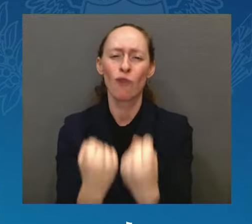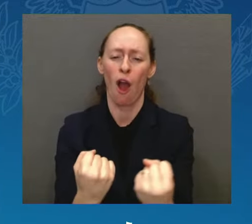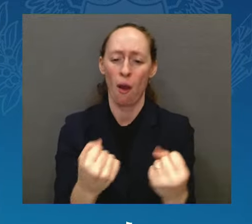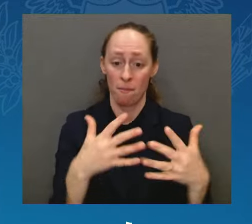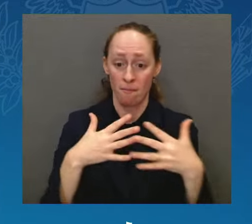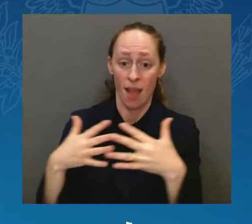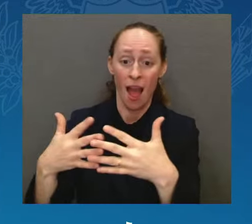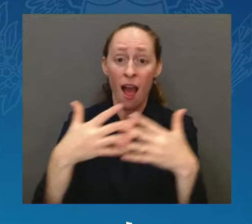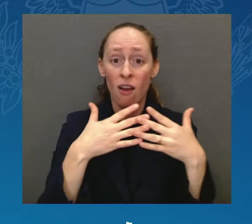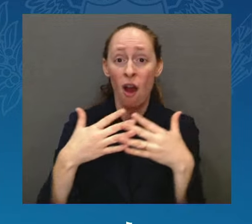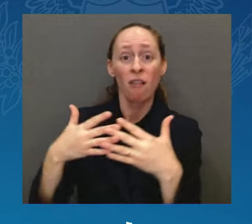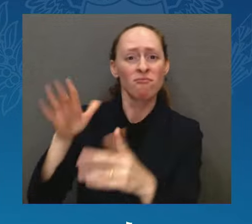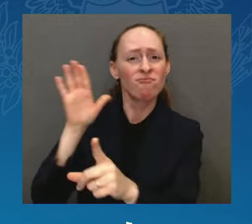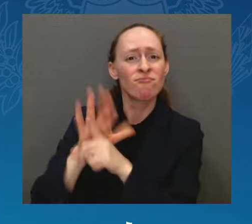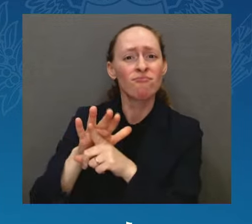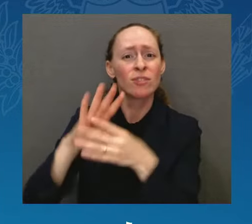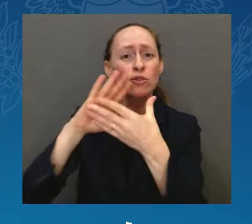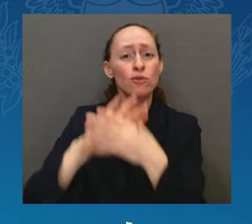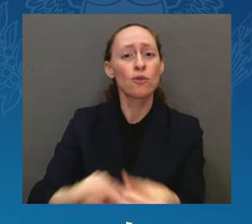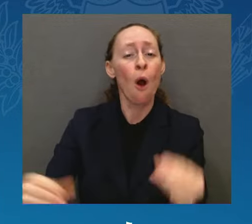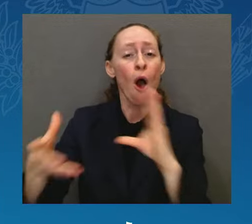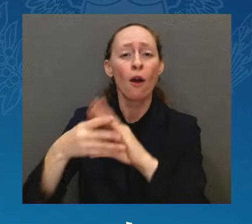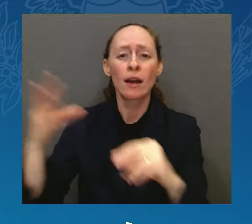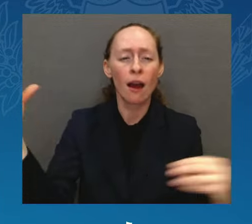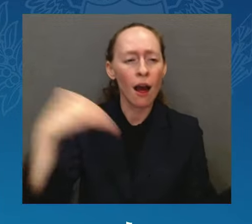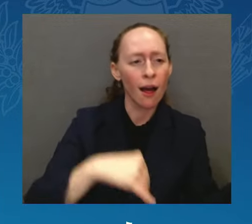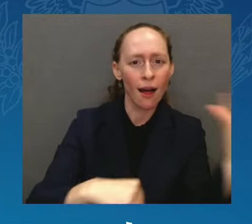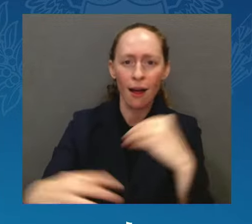has always included the story of immigrants.